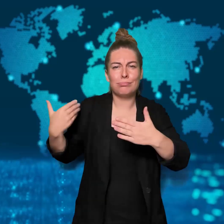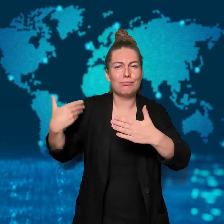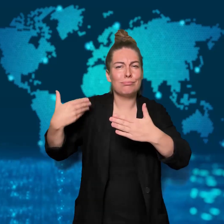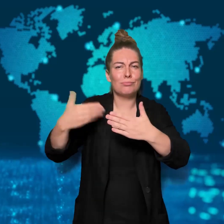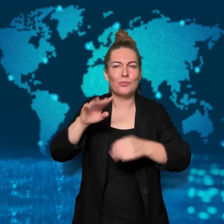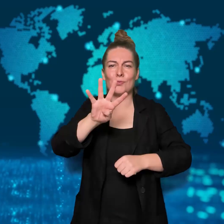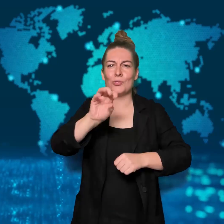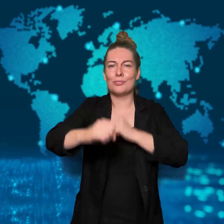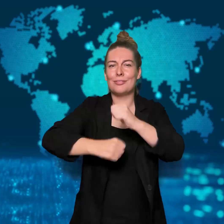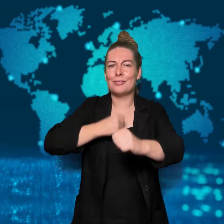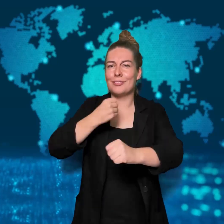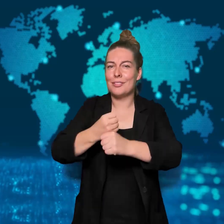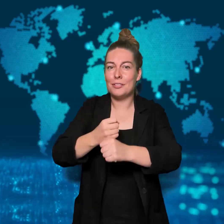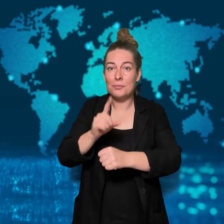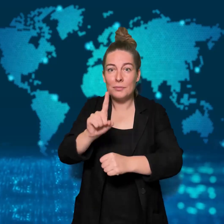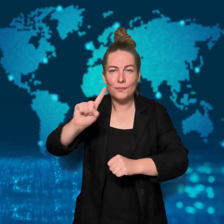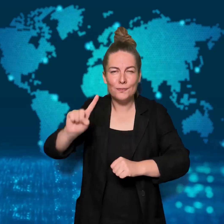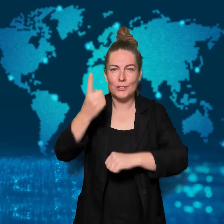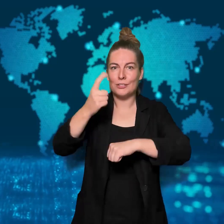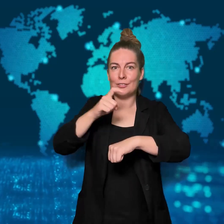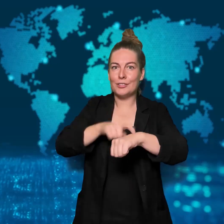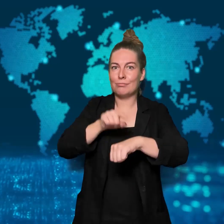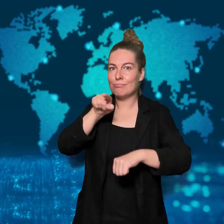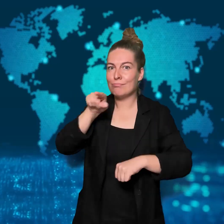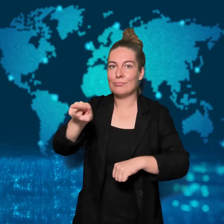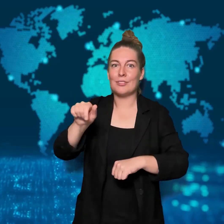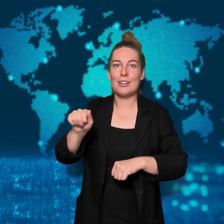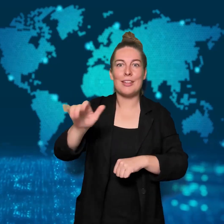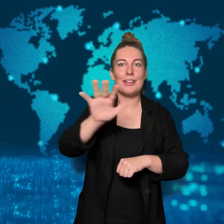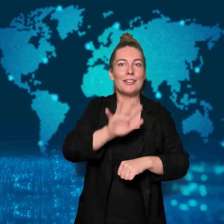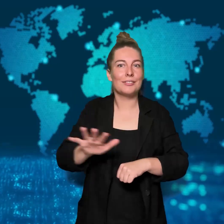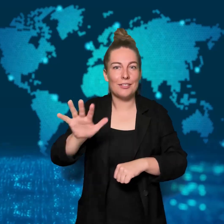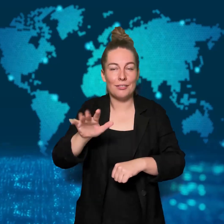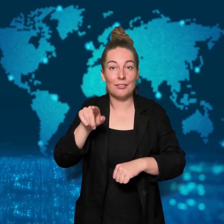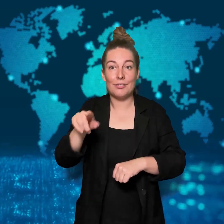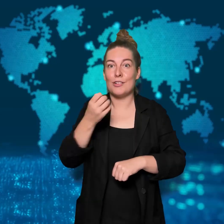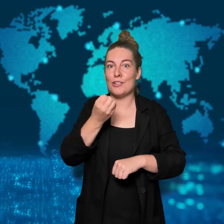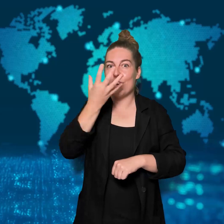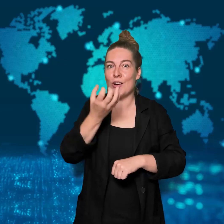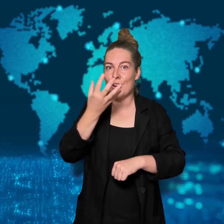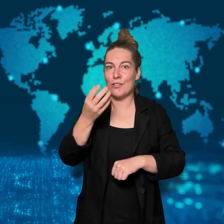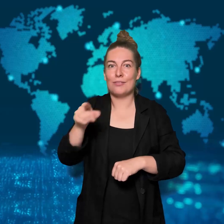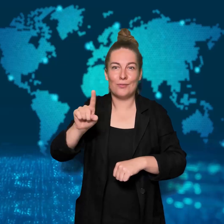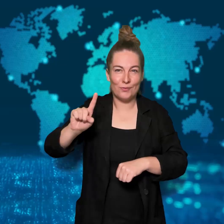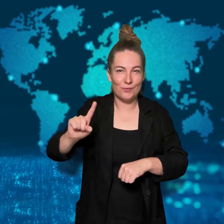but this is the first time the games have taken place in Asia.